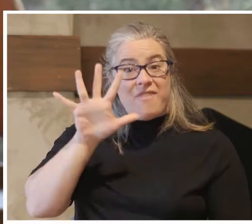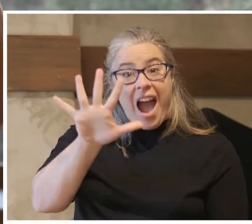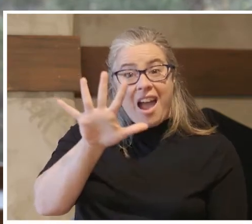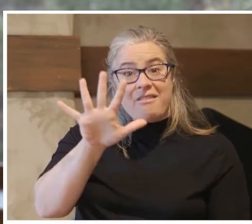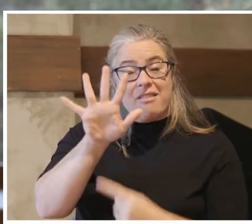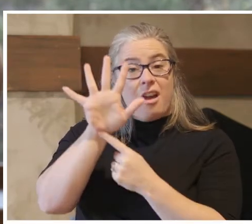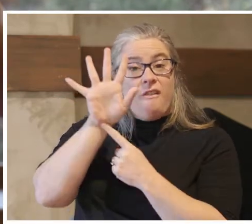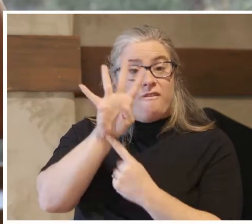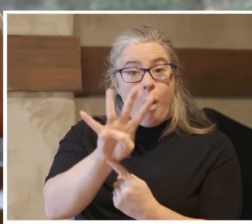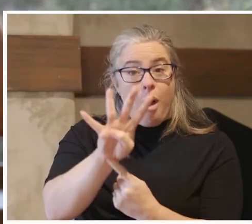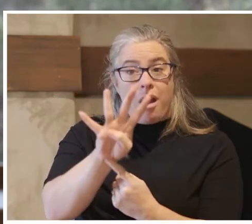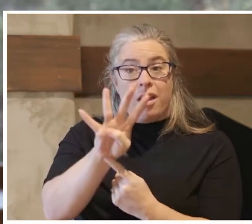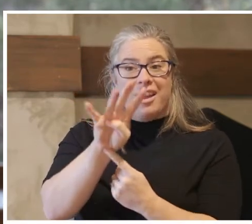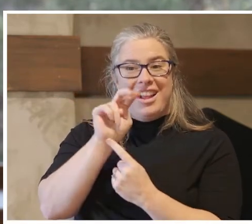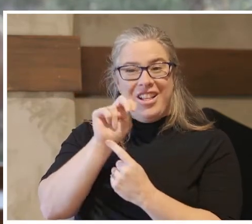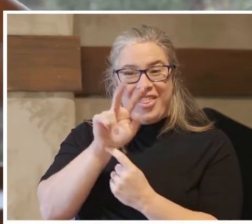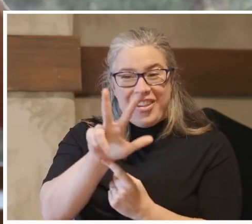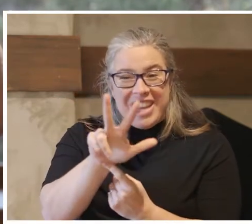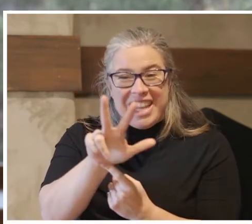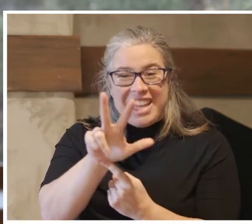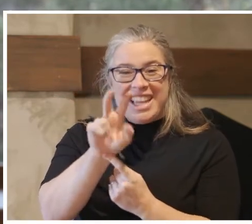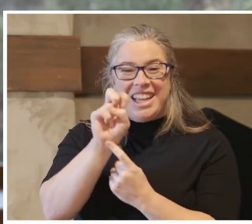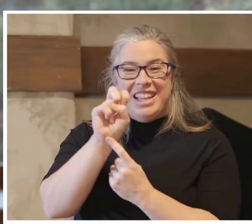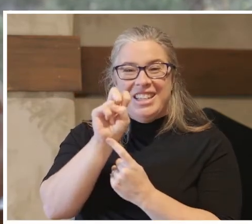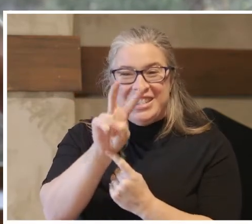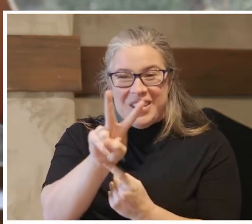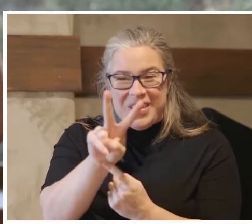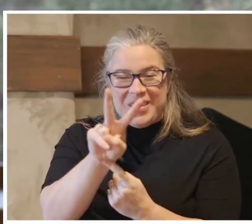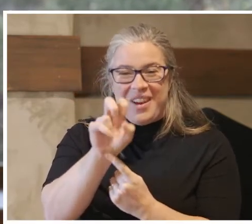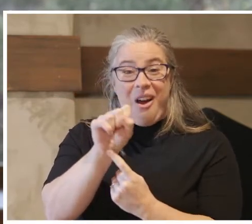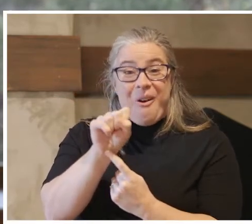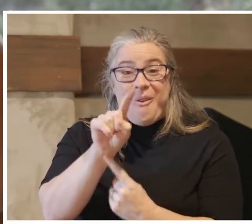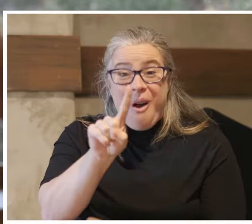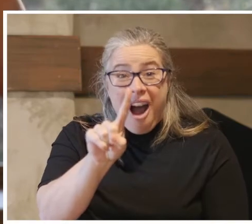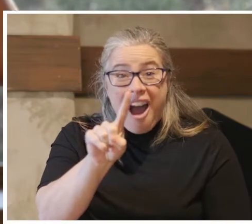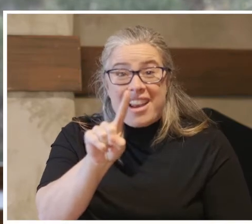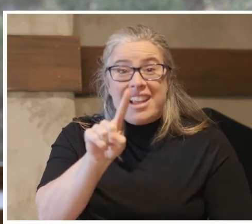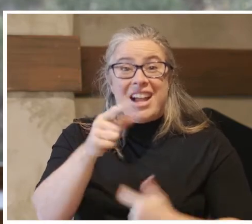Five, four, three, two, one, roll it!